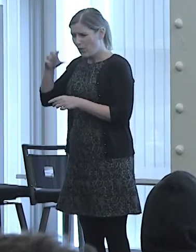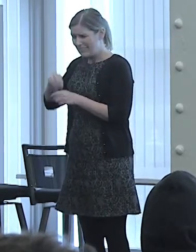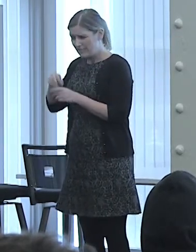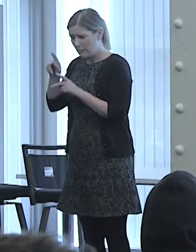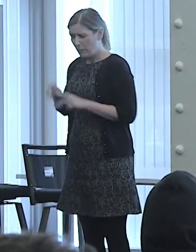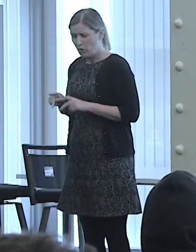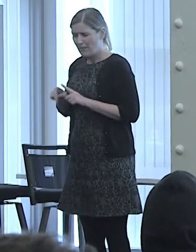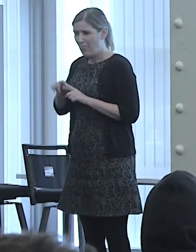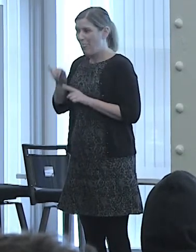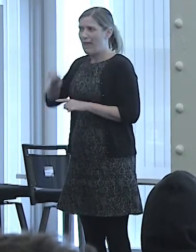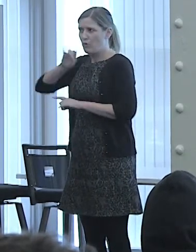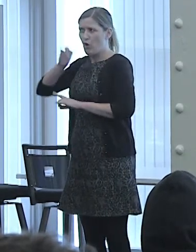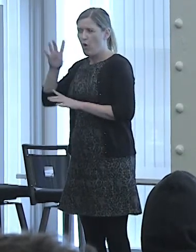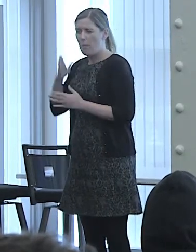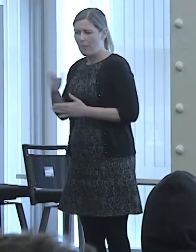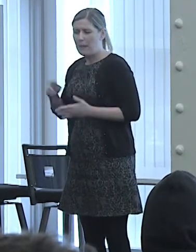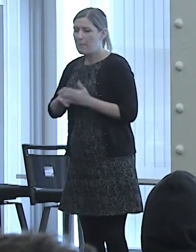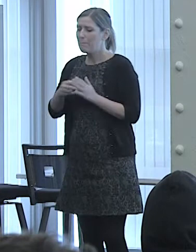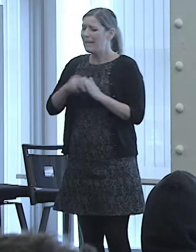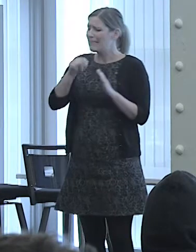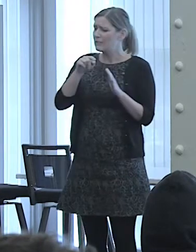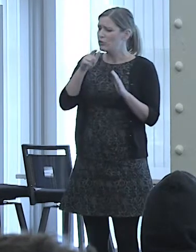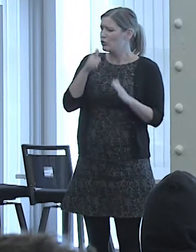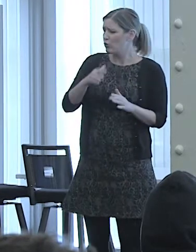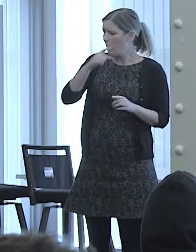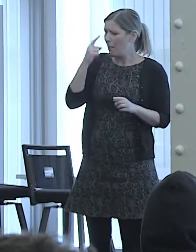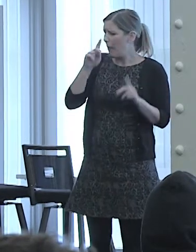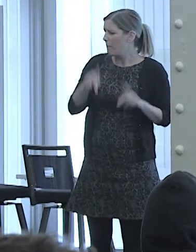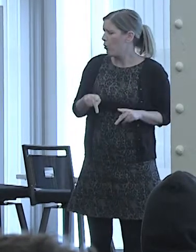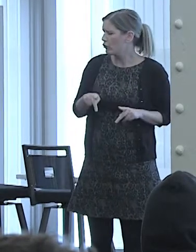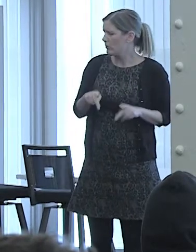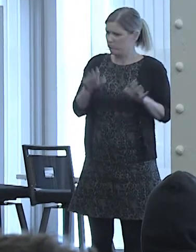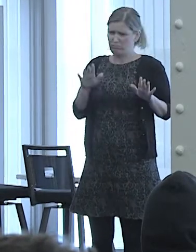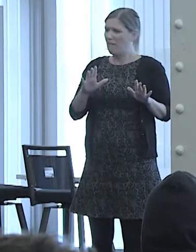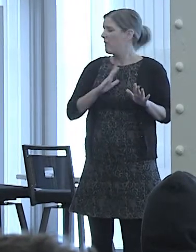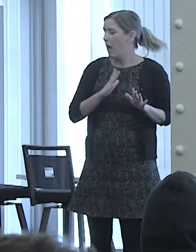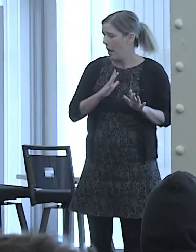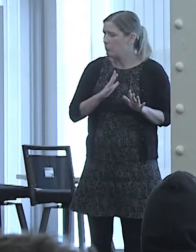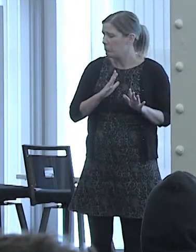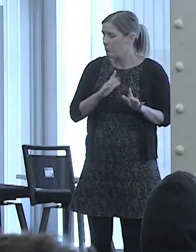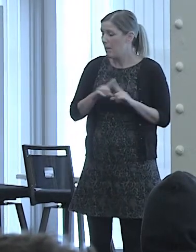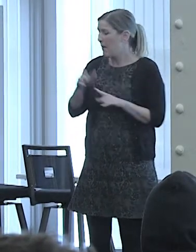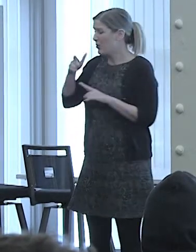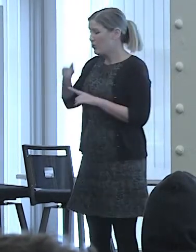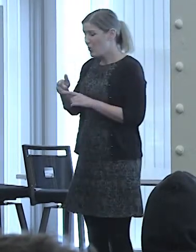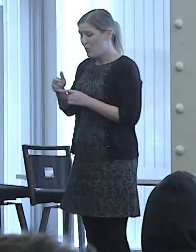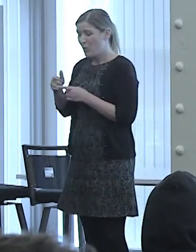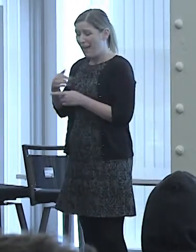that's the horrible thing. So shooting a black person with their hands in the air is apparently not horrible, but shooting someone that's autistic.